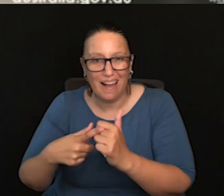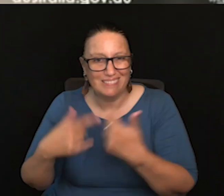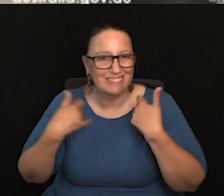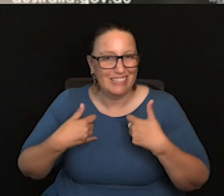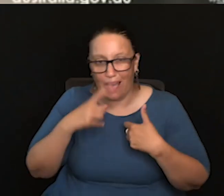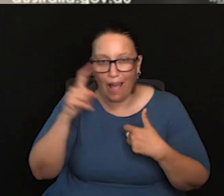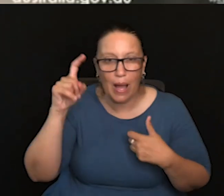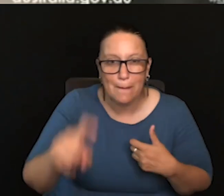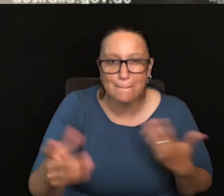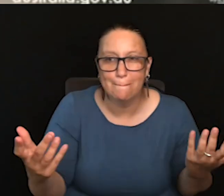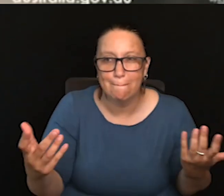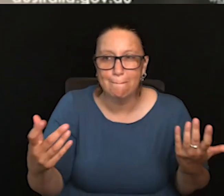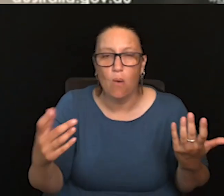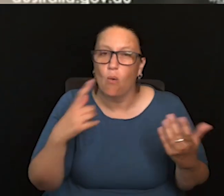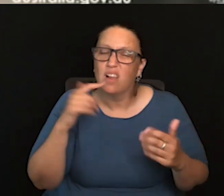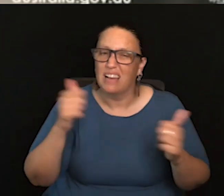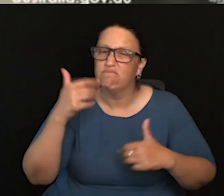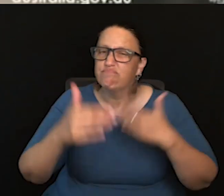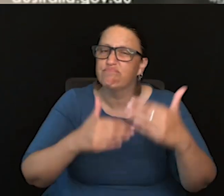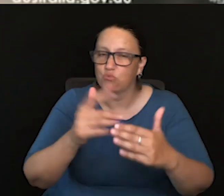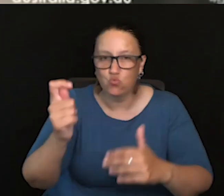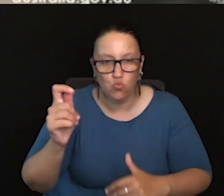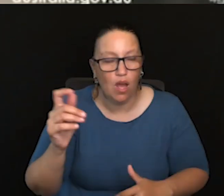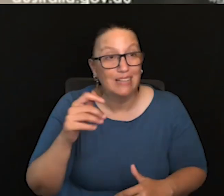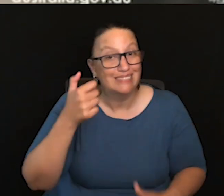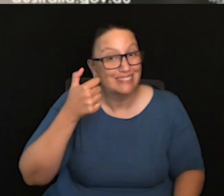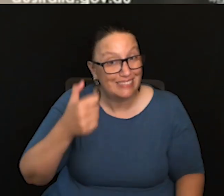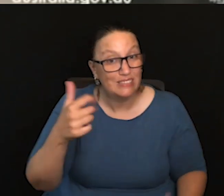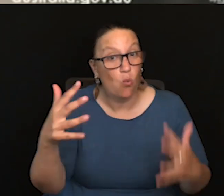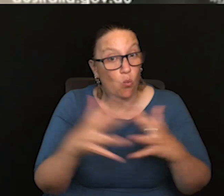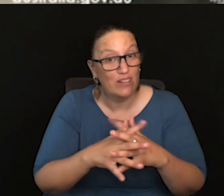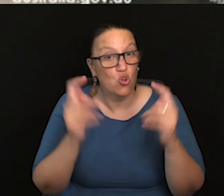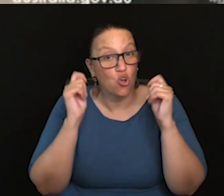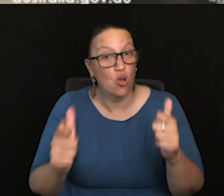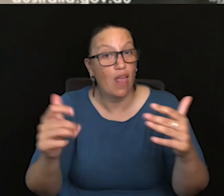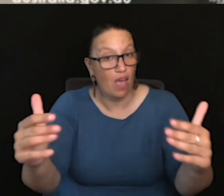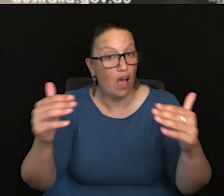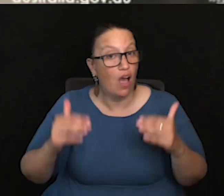and that was a fast schedule, in any event, but it was brought forward by Omicron.